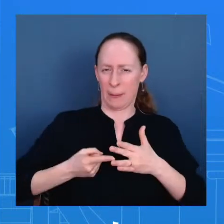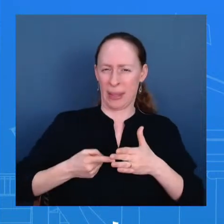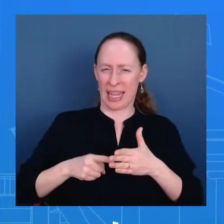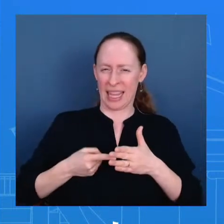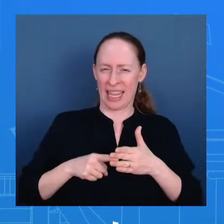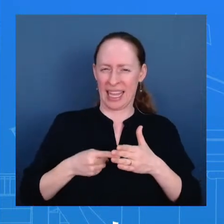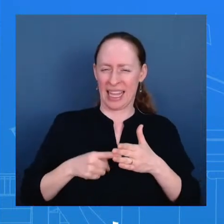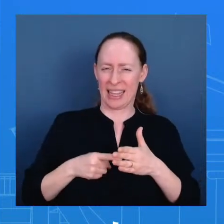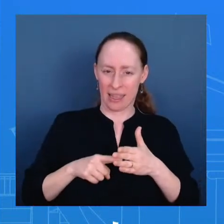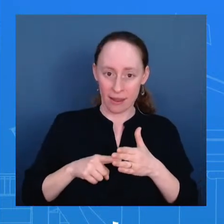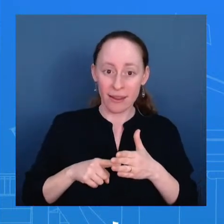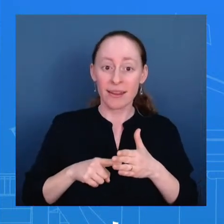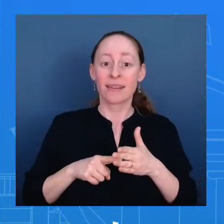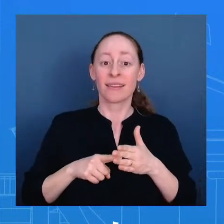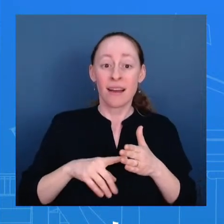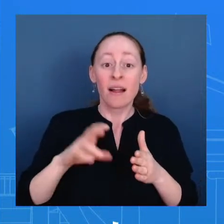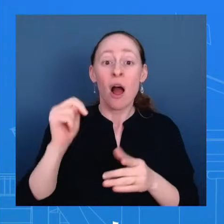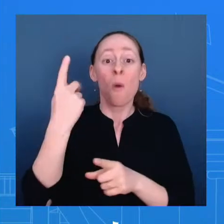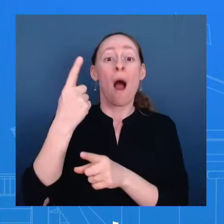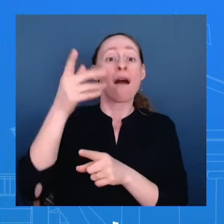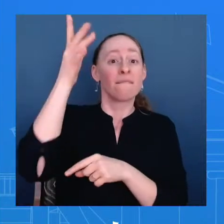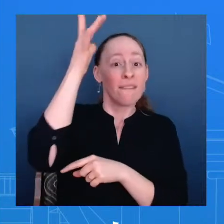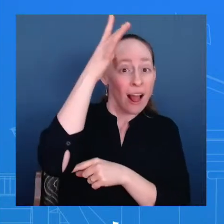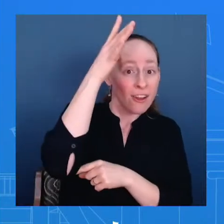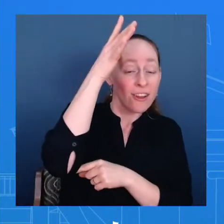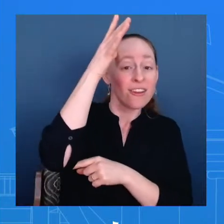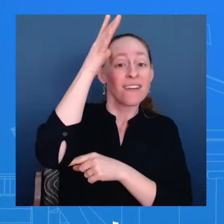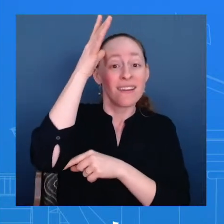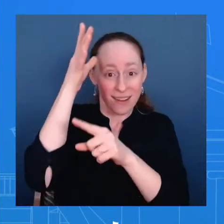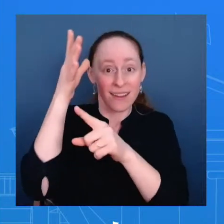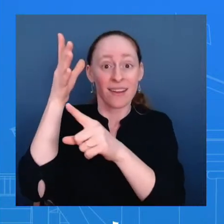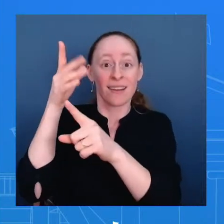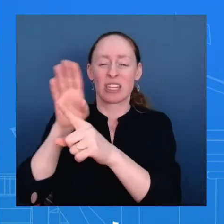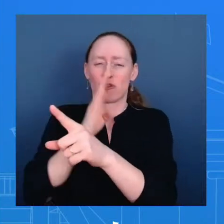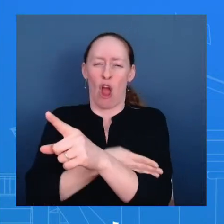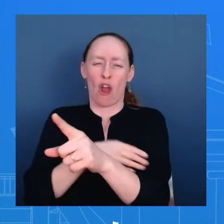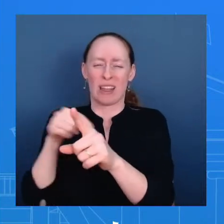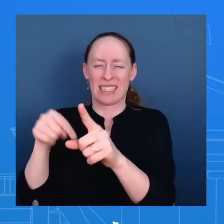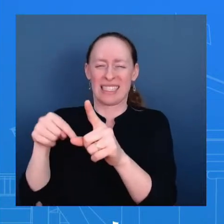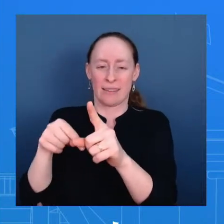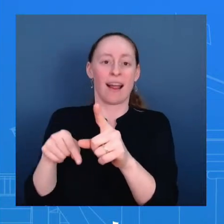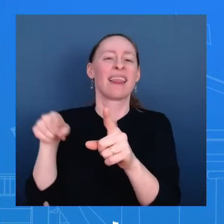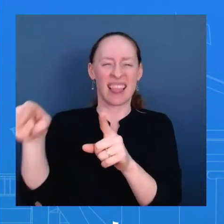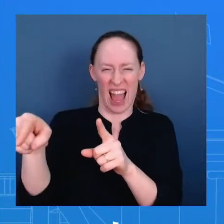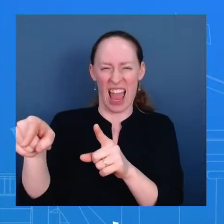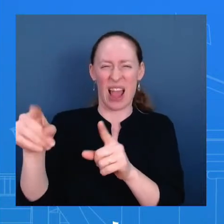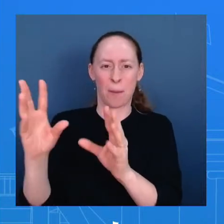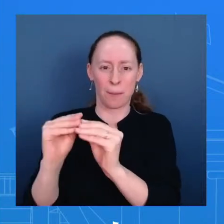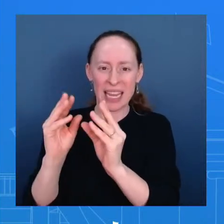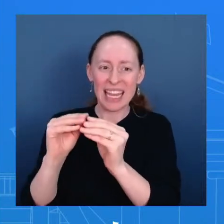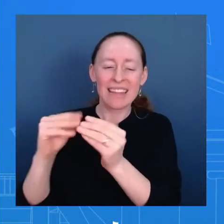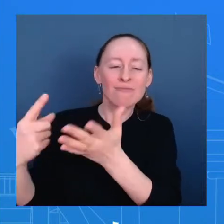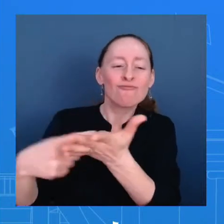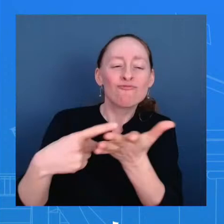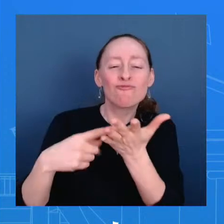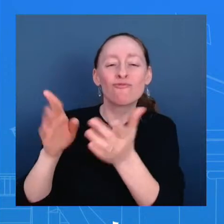one of the daughters of the le- -- of the lead plaintiff, Oli- -- Oliver L. Brown, in the Brown v. Board.